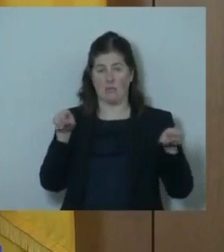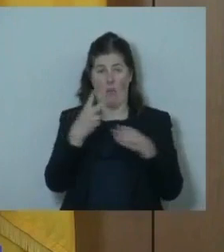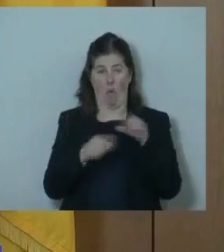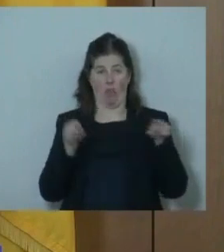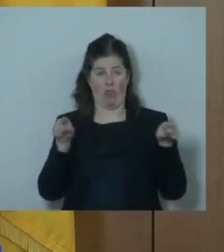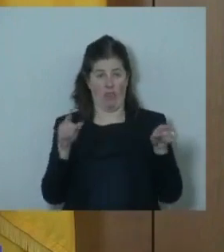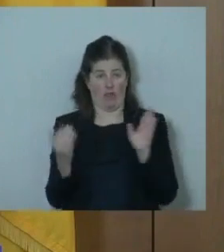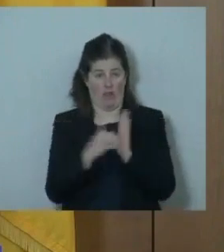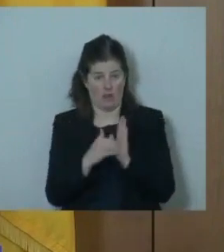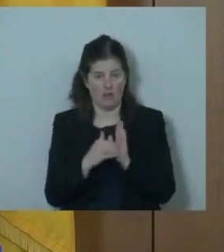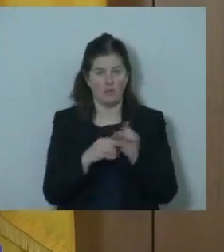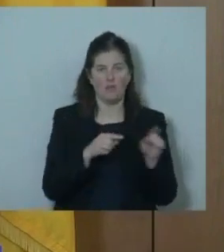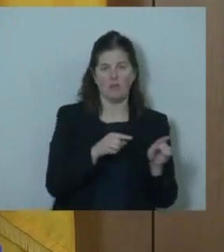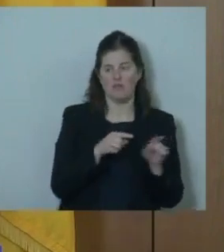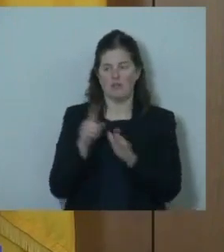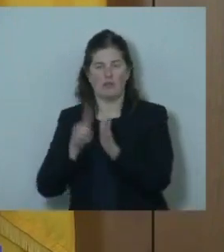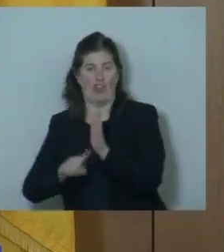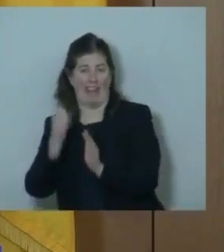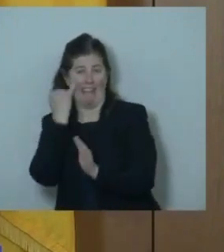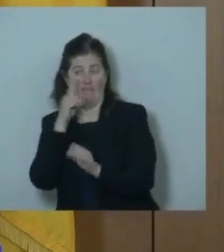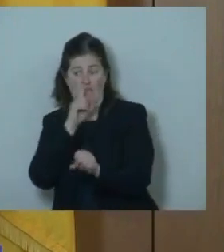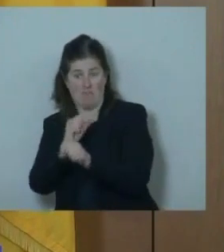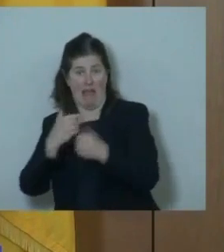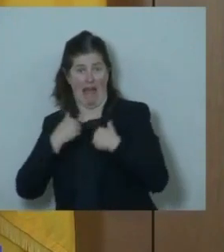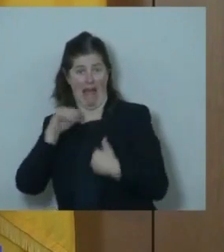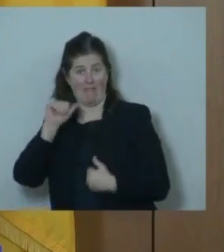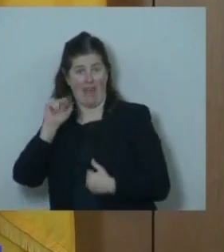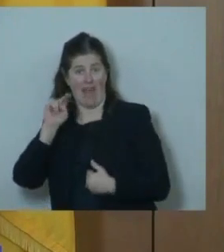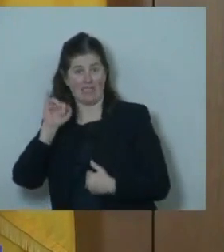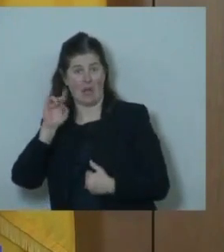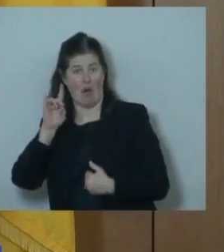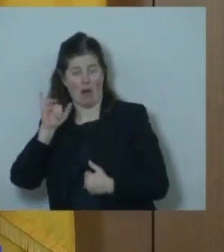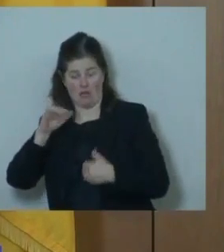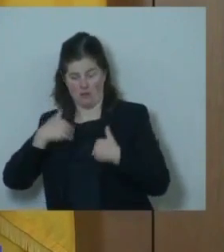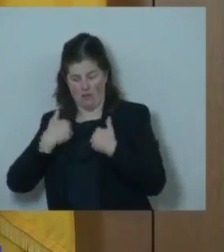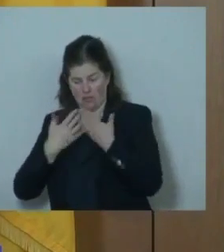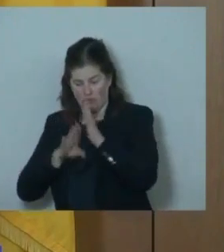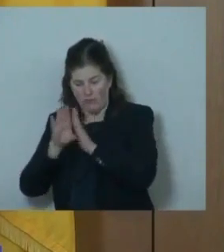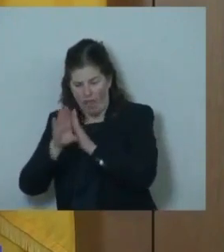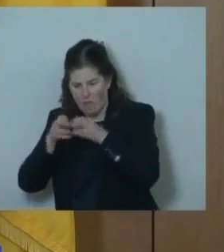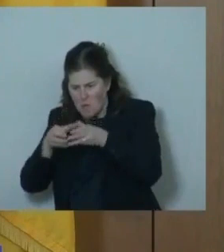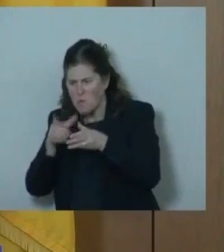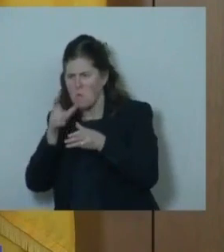PILOT IS EXPANDED TESTING. SURVEILLANCE MODEL. IT IS BOTH SIDES OF THAT EQUATION.